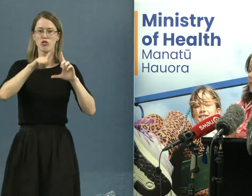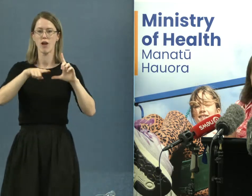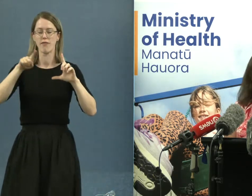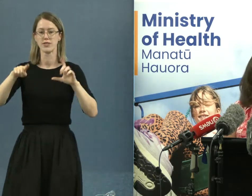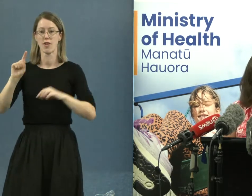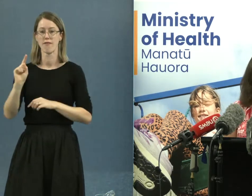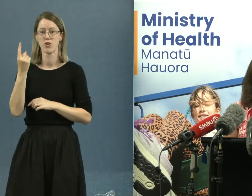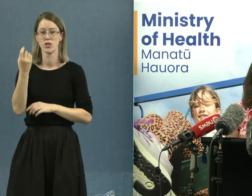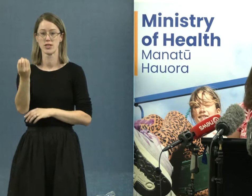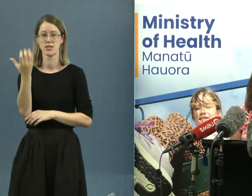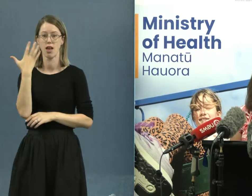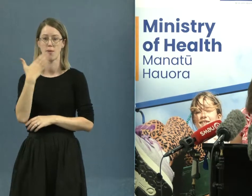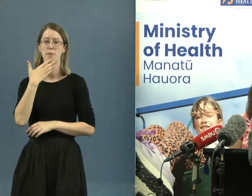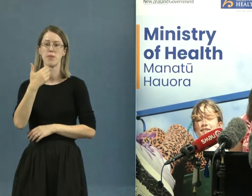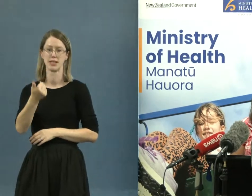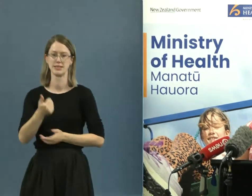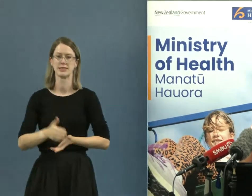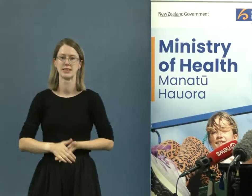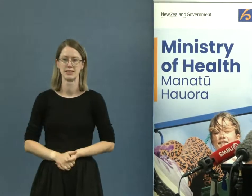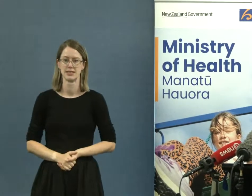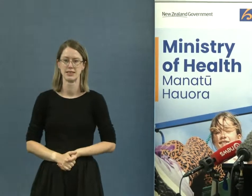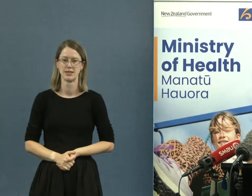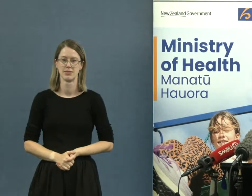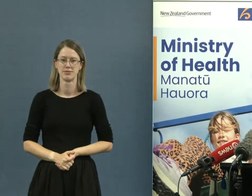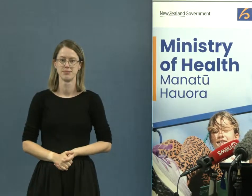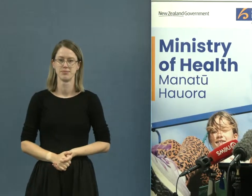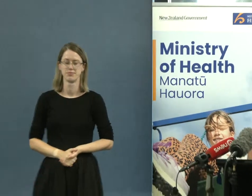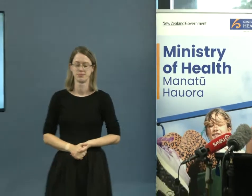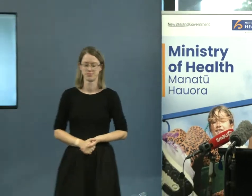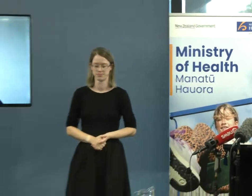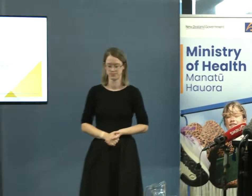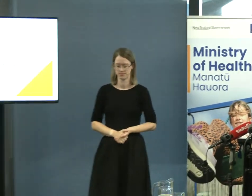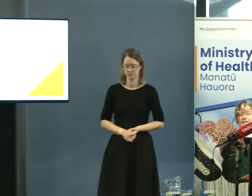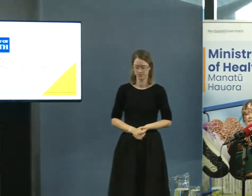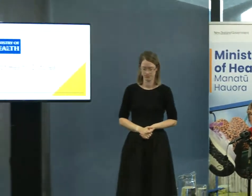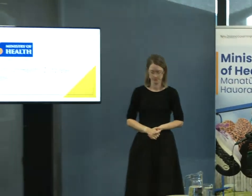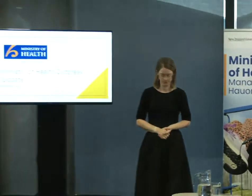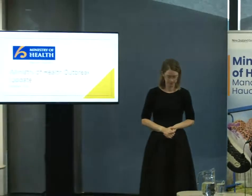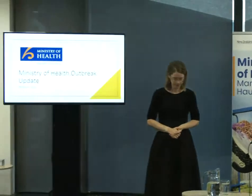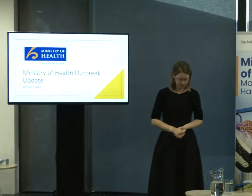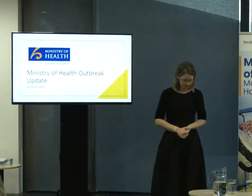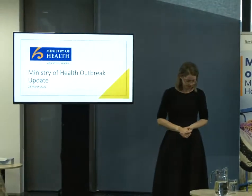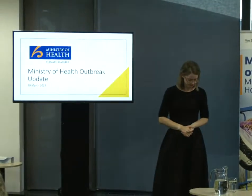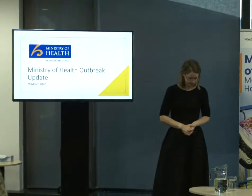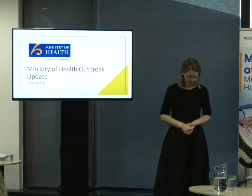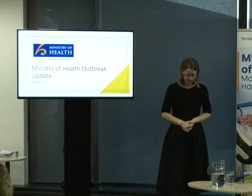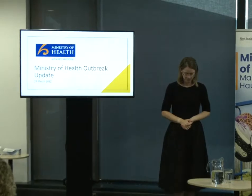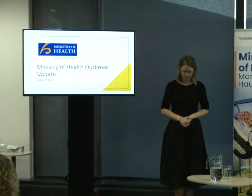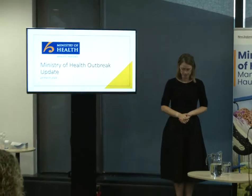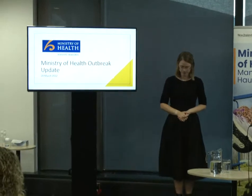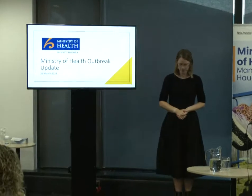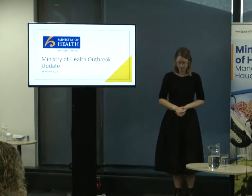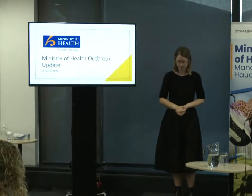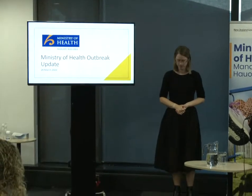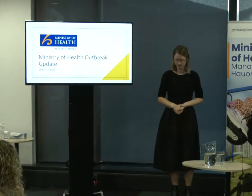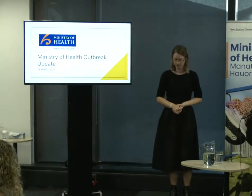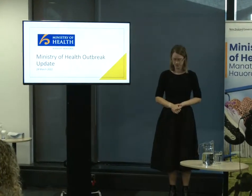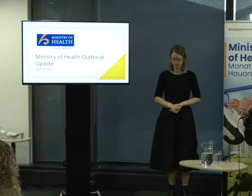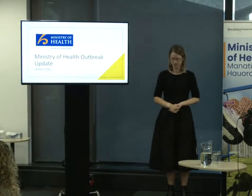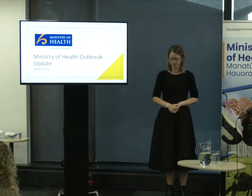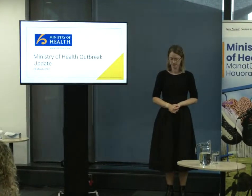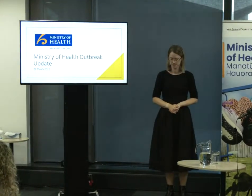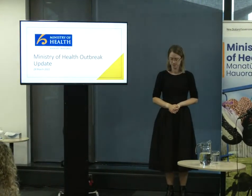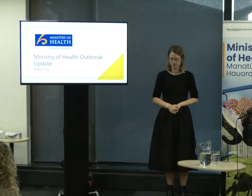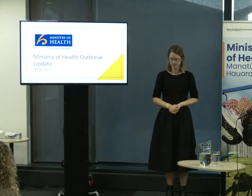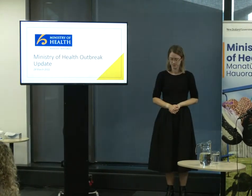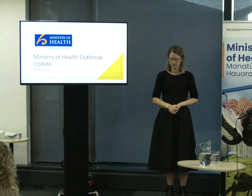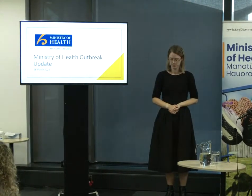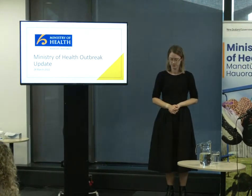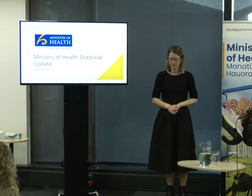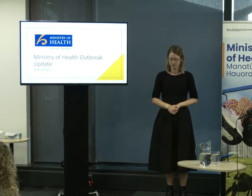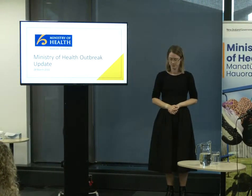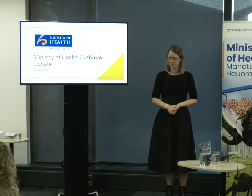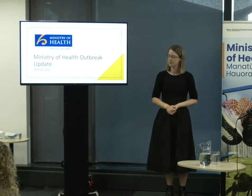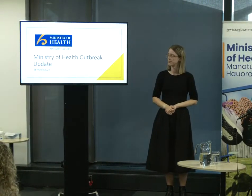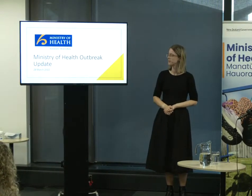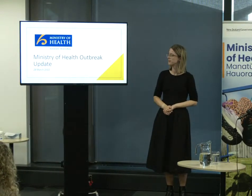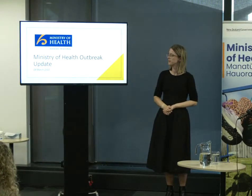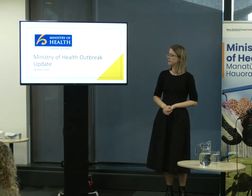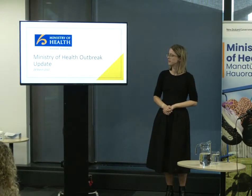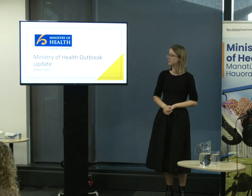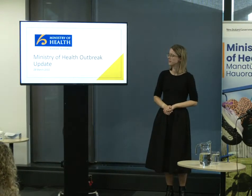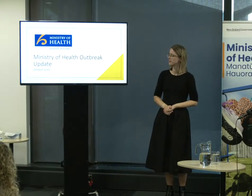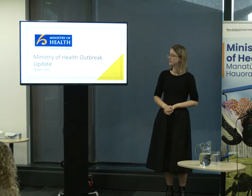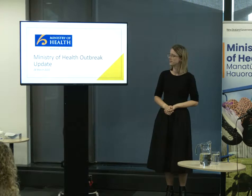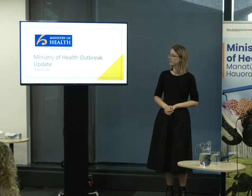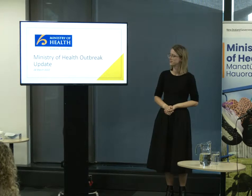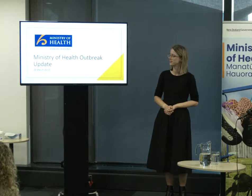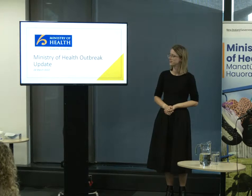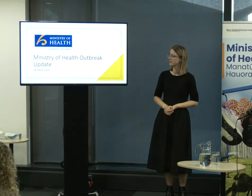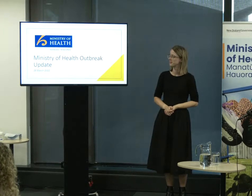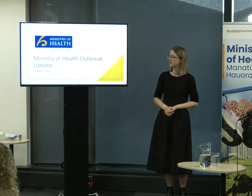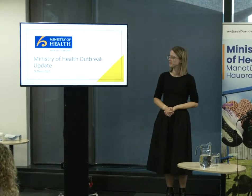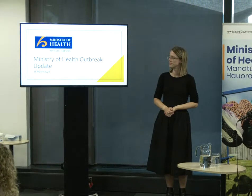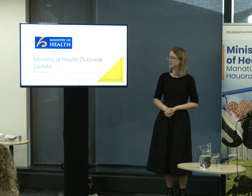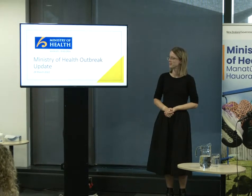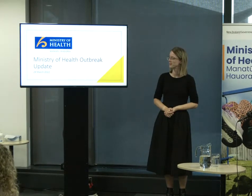screen now to have some slides.